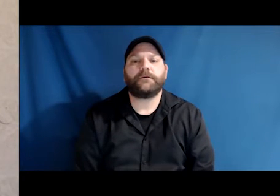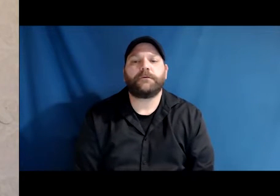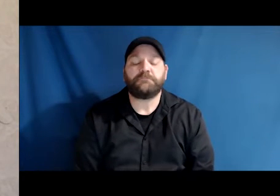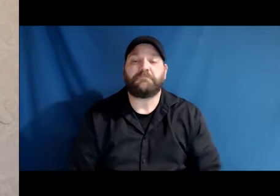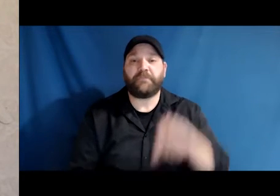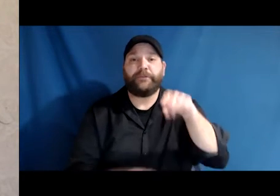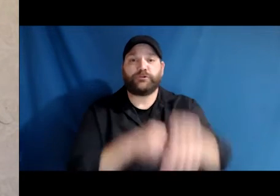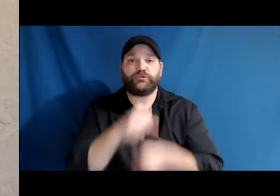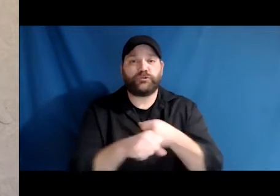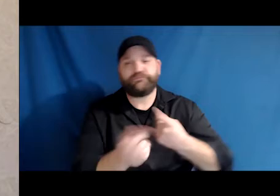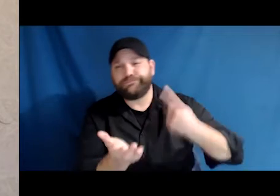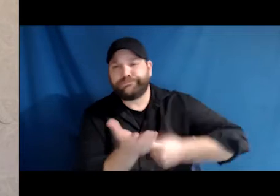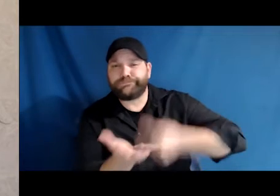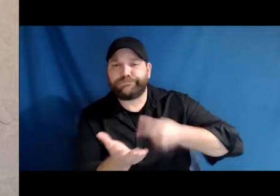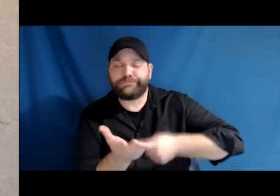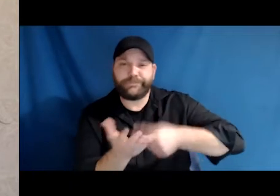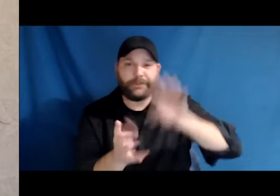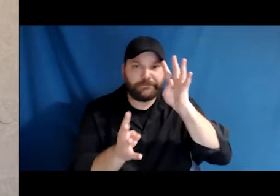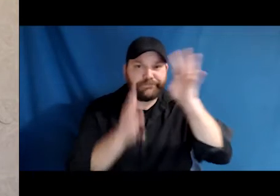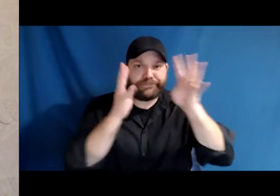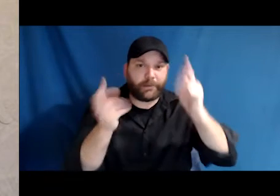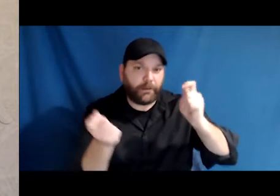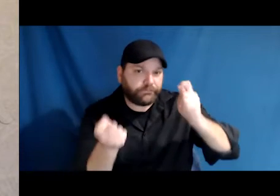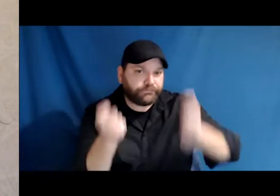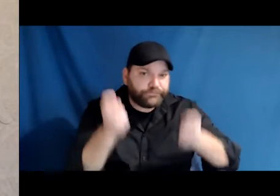and we faced some incredible challenges over the past year, we all know that.